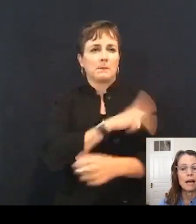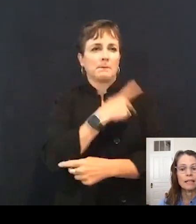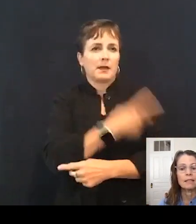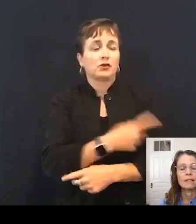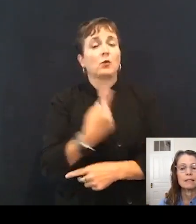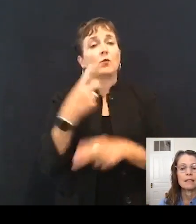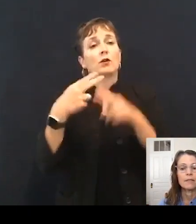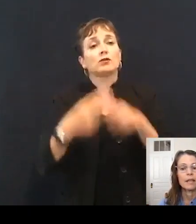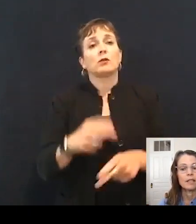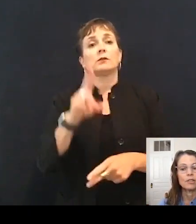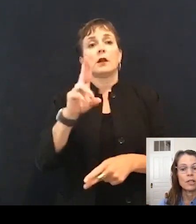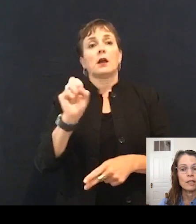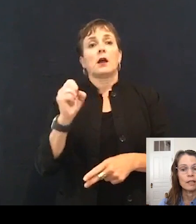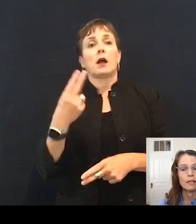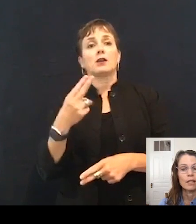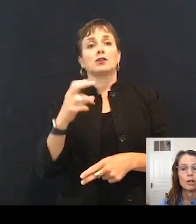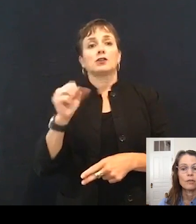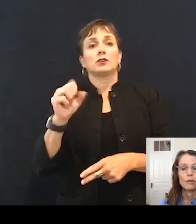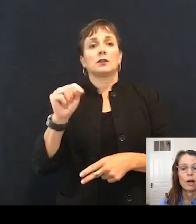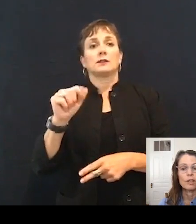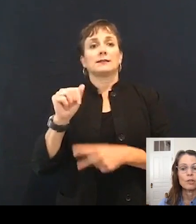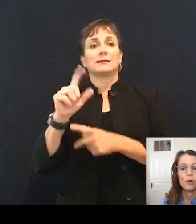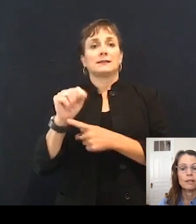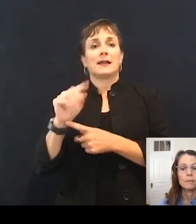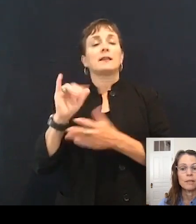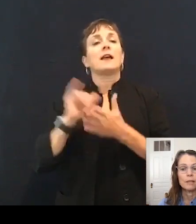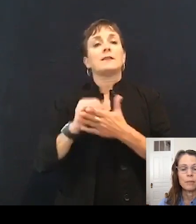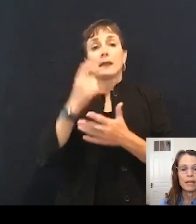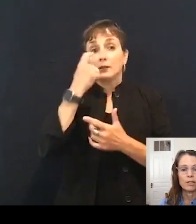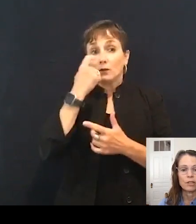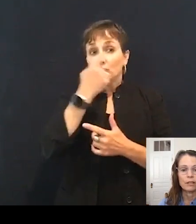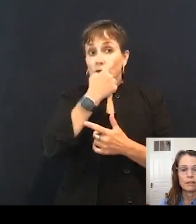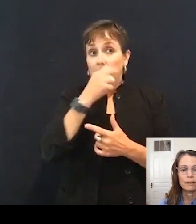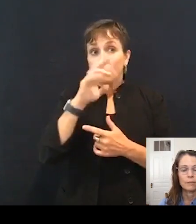the MYO7A gene for USH1B patients.